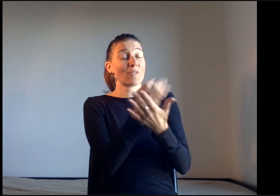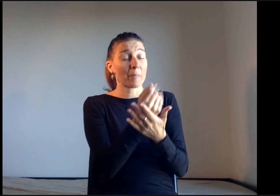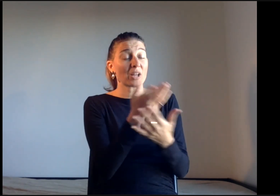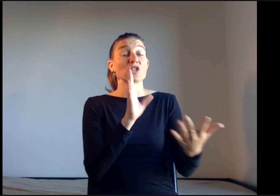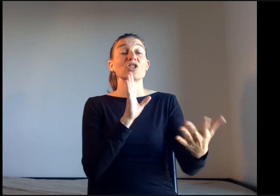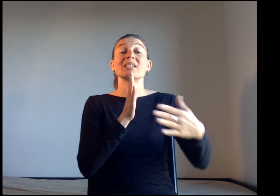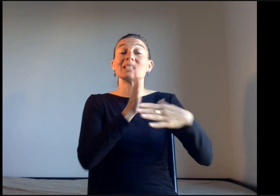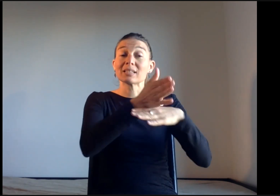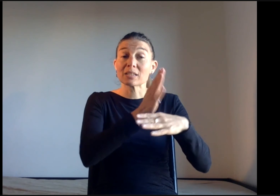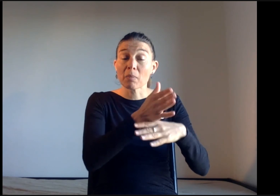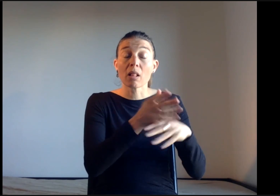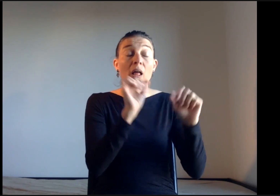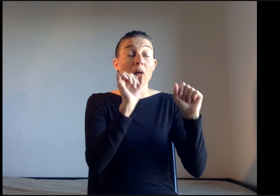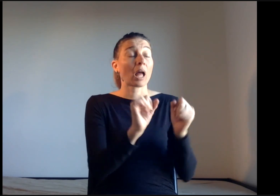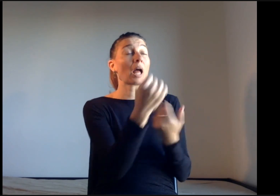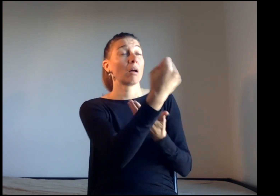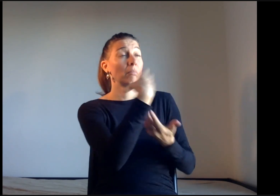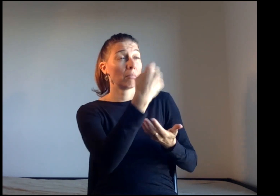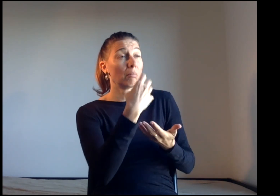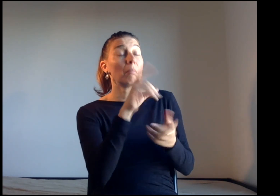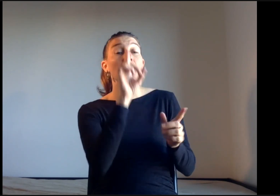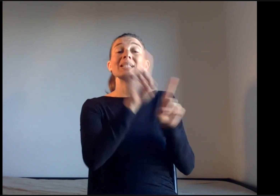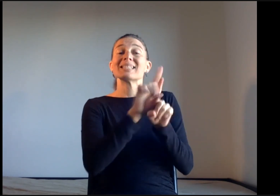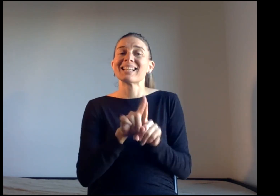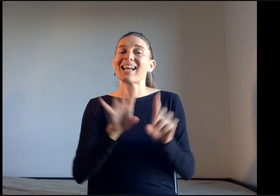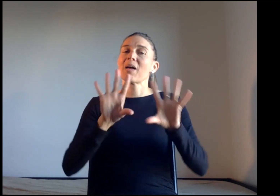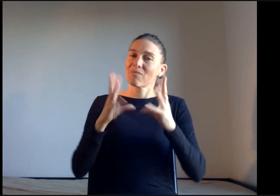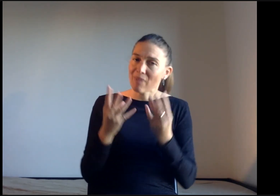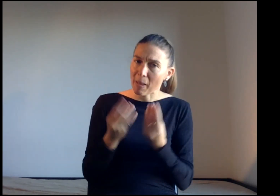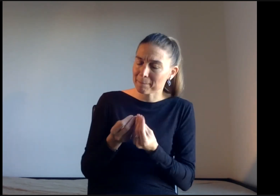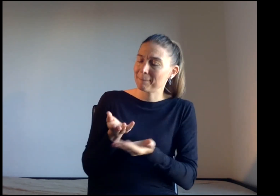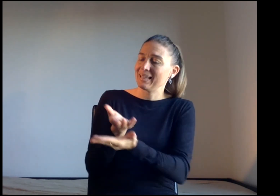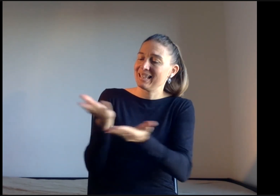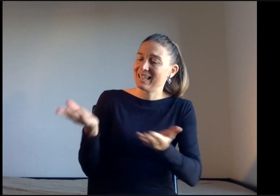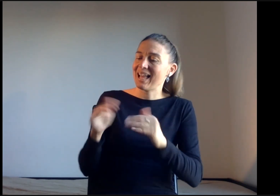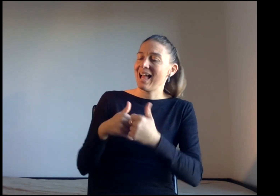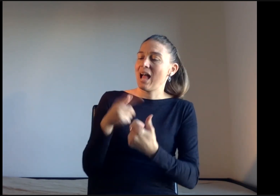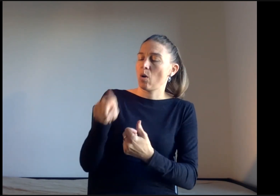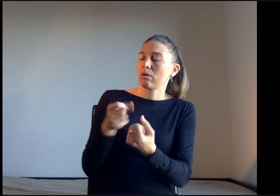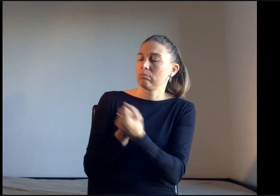about what they can do to support their family members.